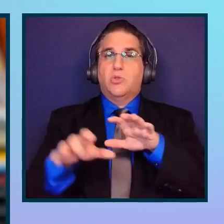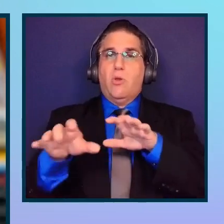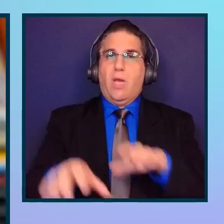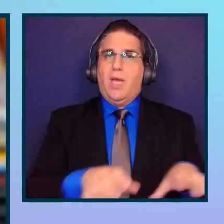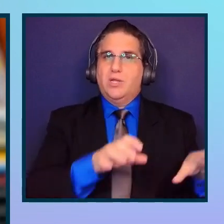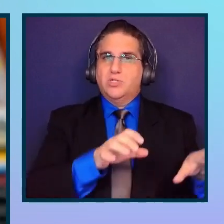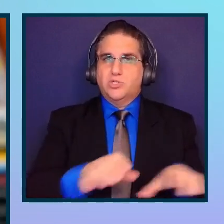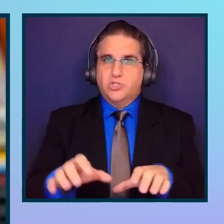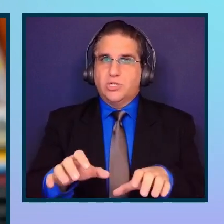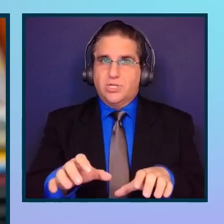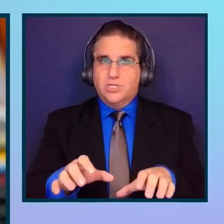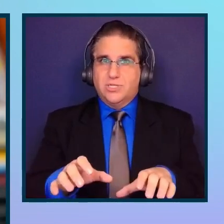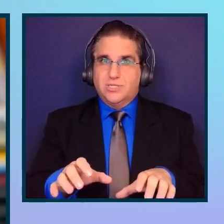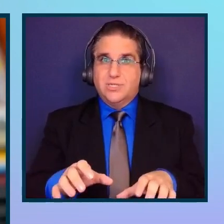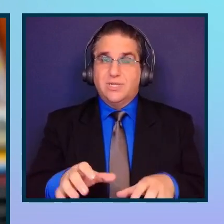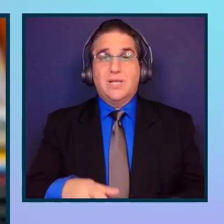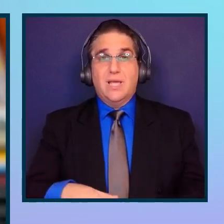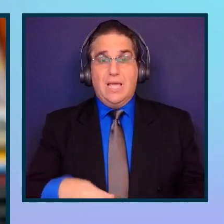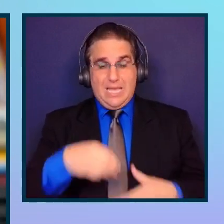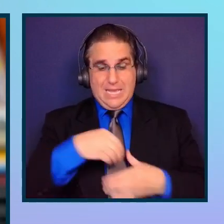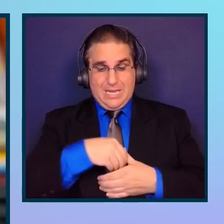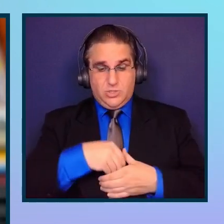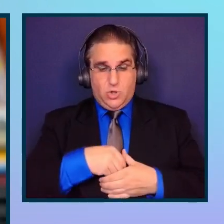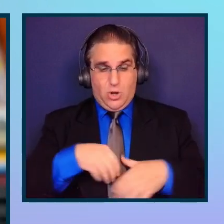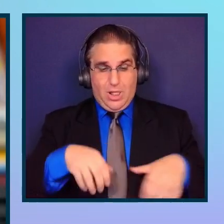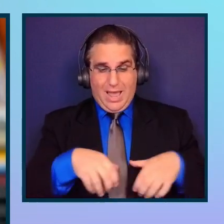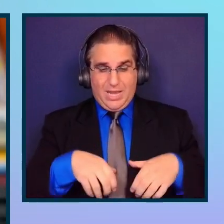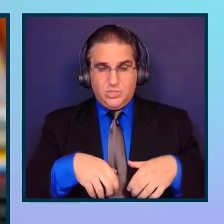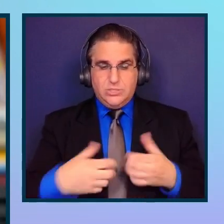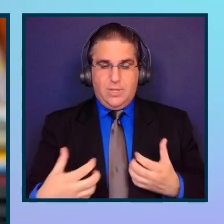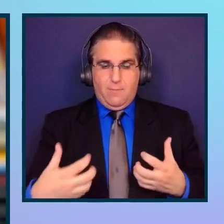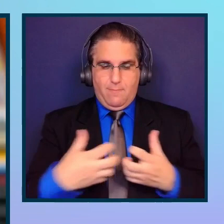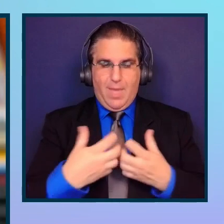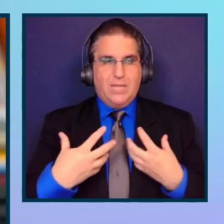to match the way they're acting externally. So establishing the conditions